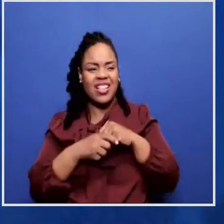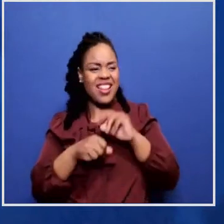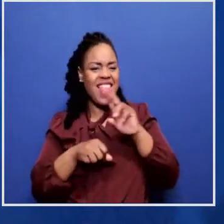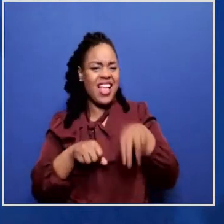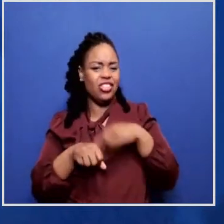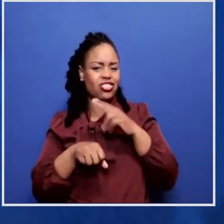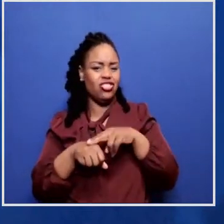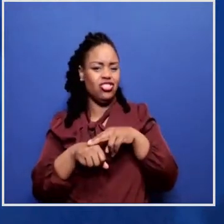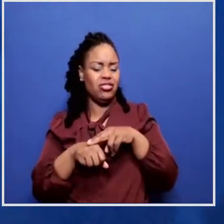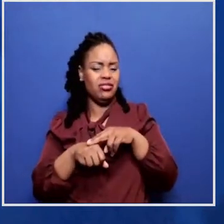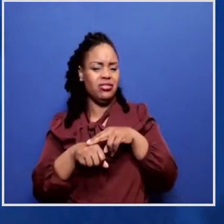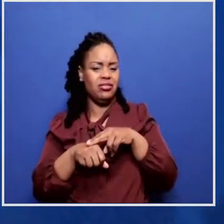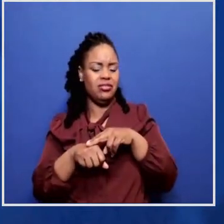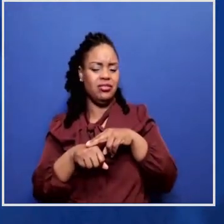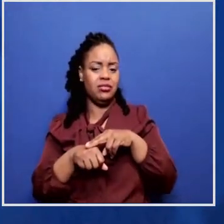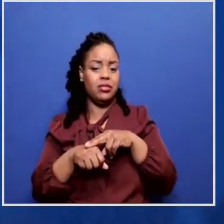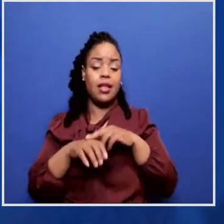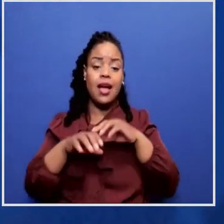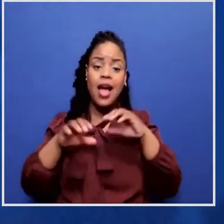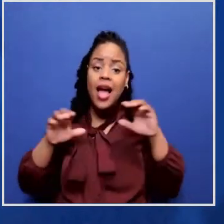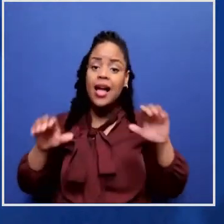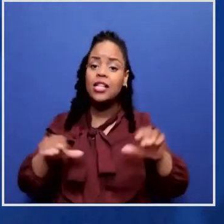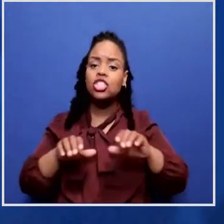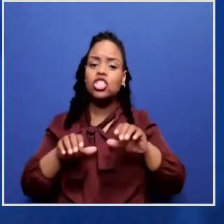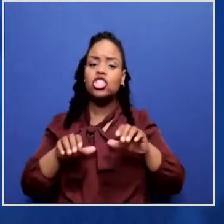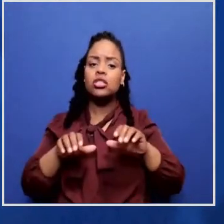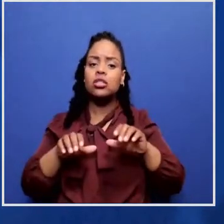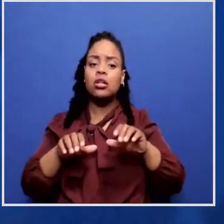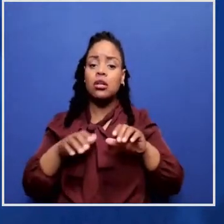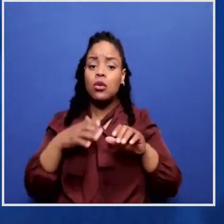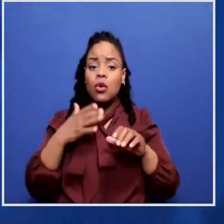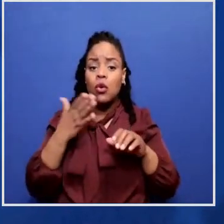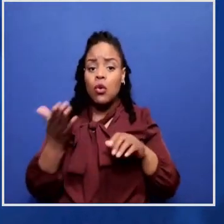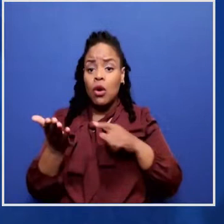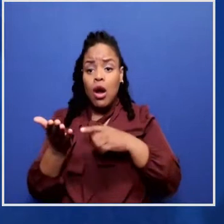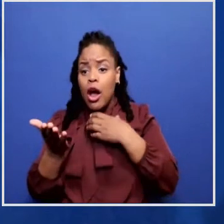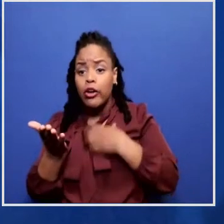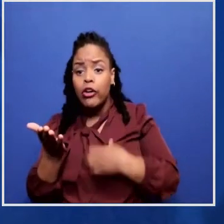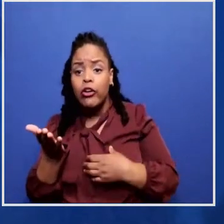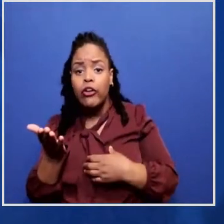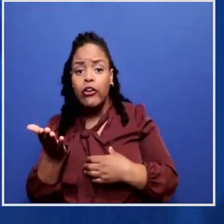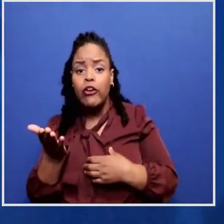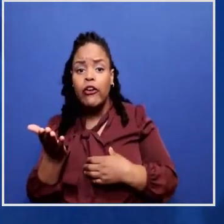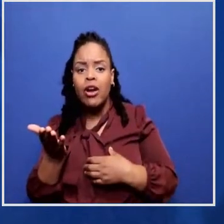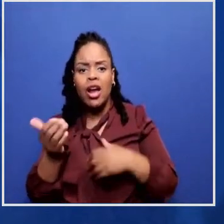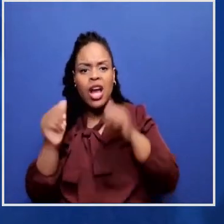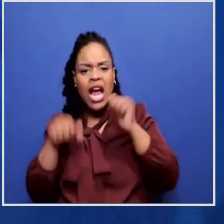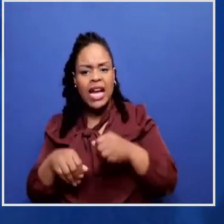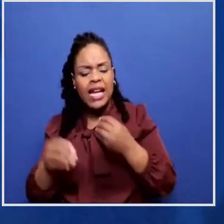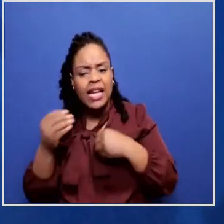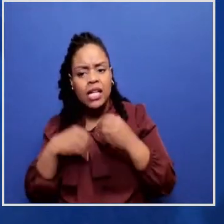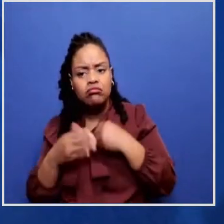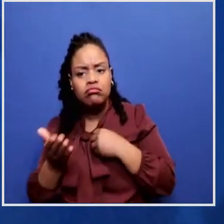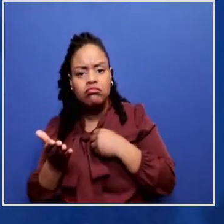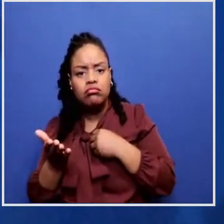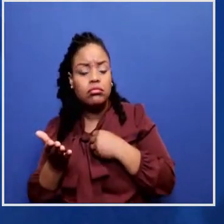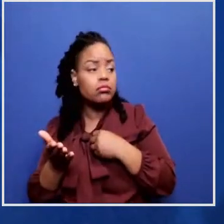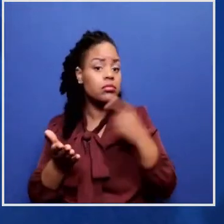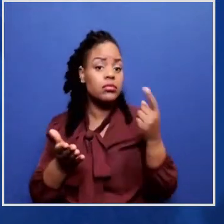ACT SO THAT SOMEONE WHO IS